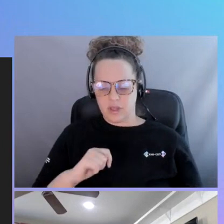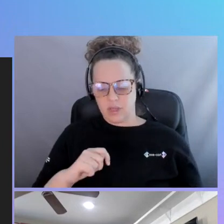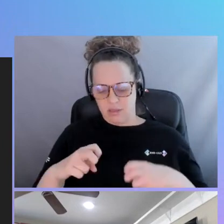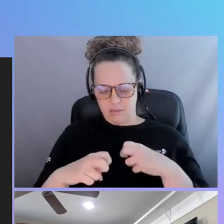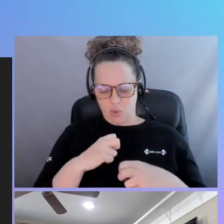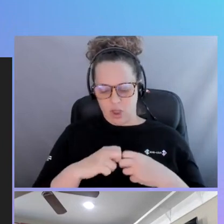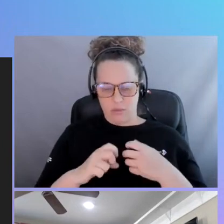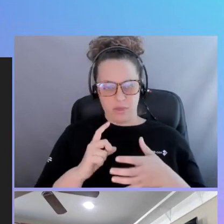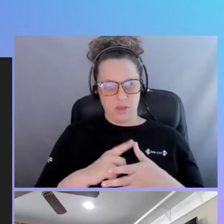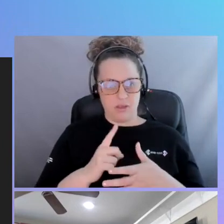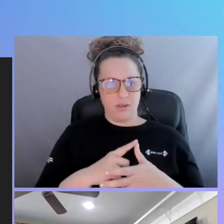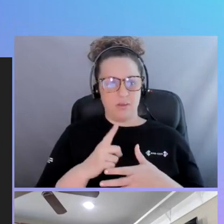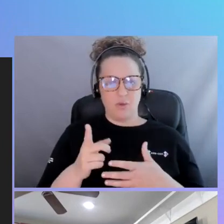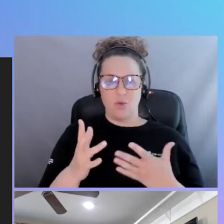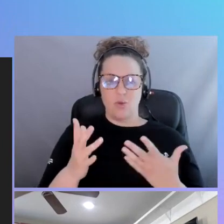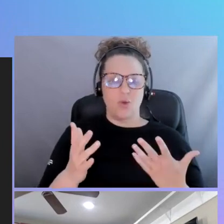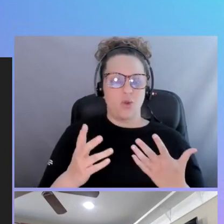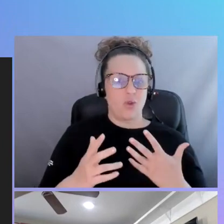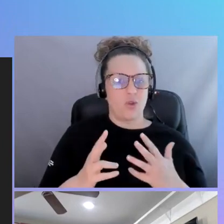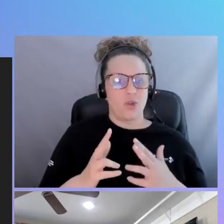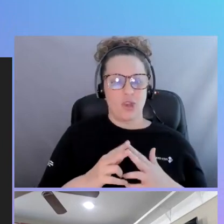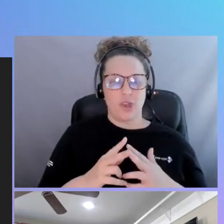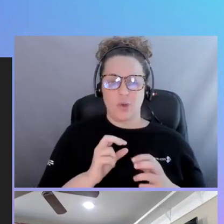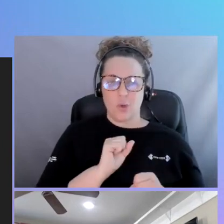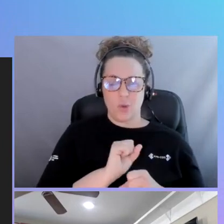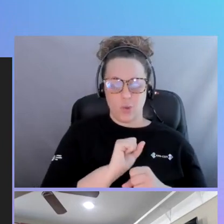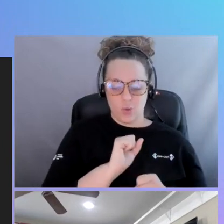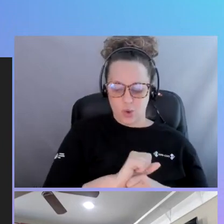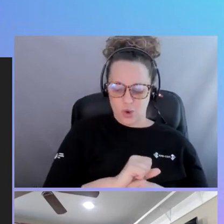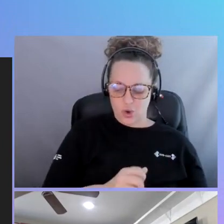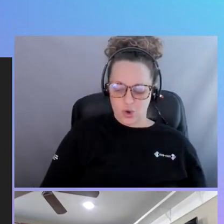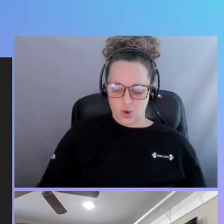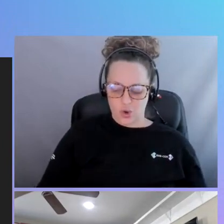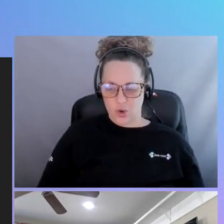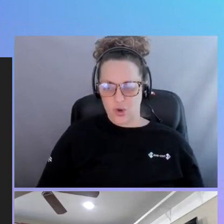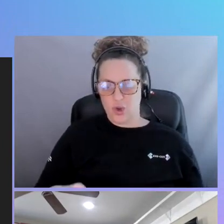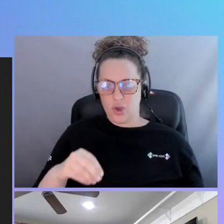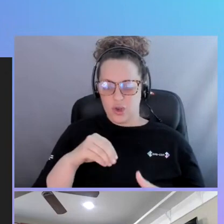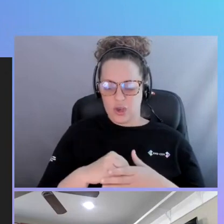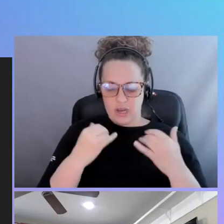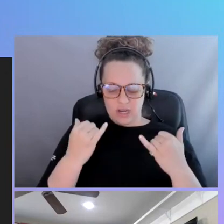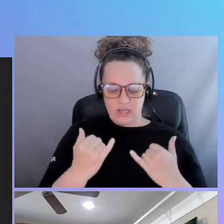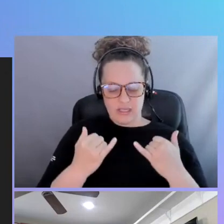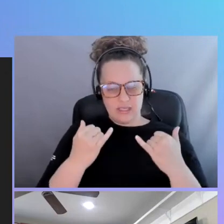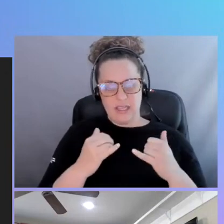you're either working in an existing accessibility program,